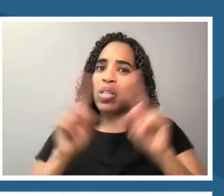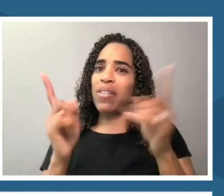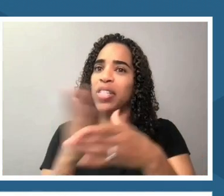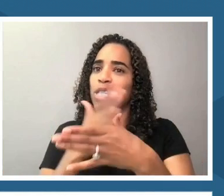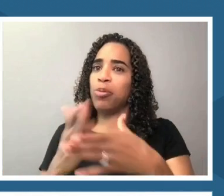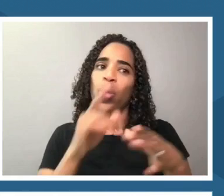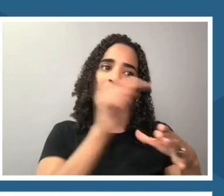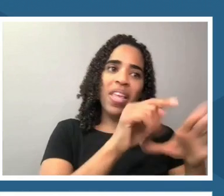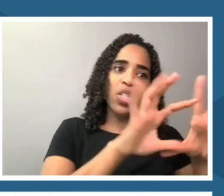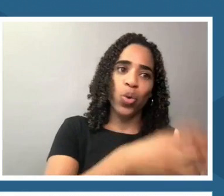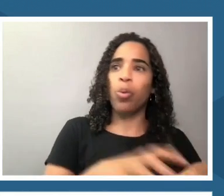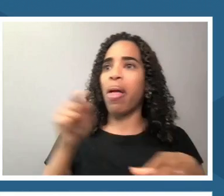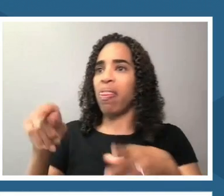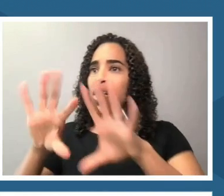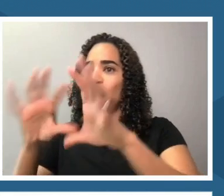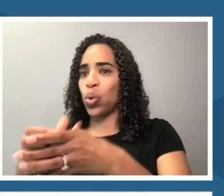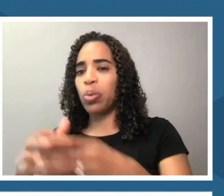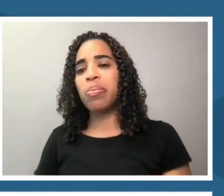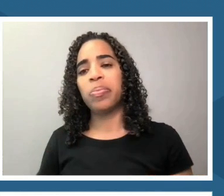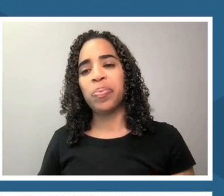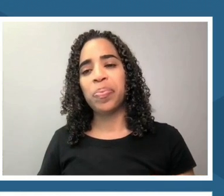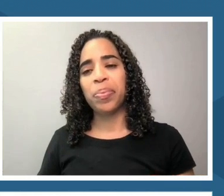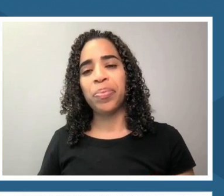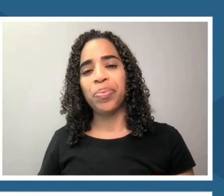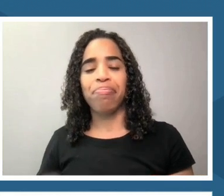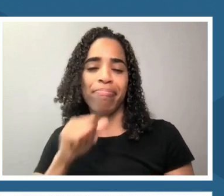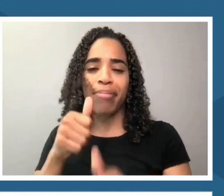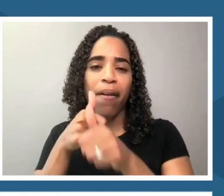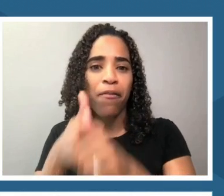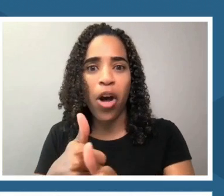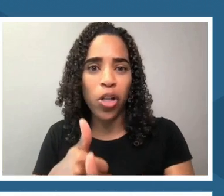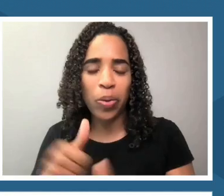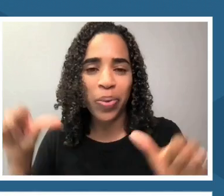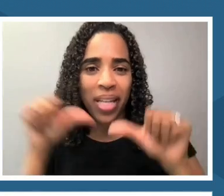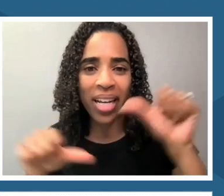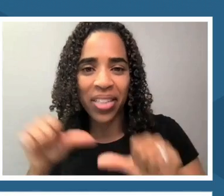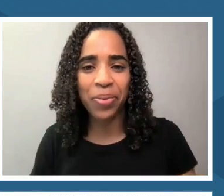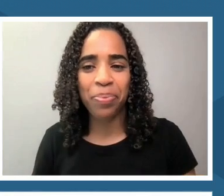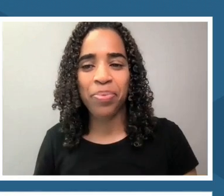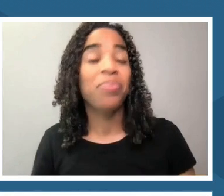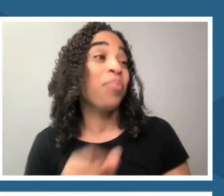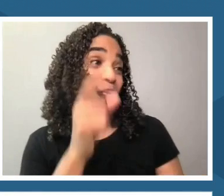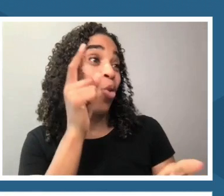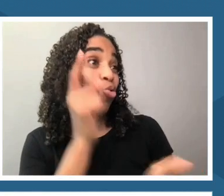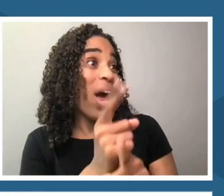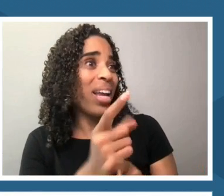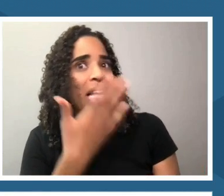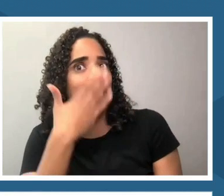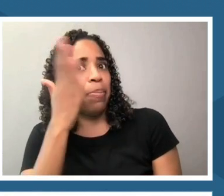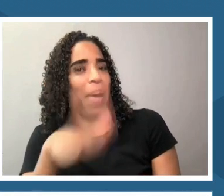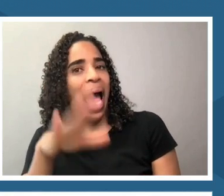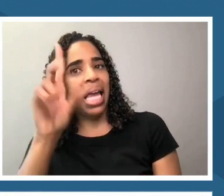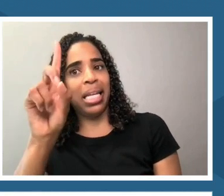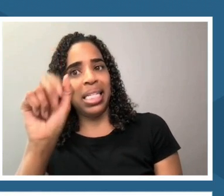some it's based on that science absolutely it's also it's also bad data